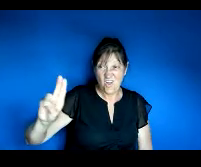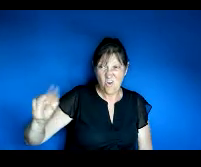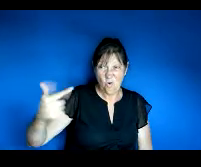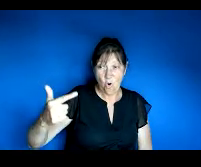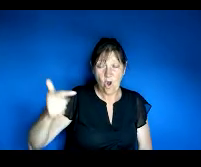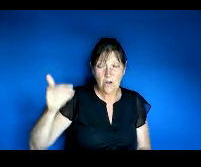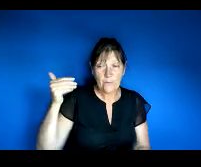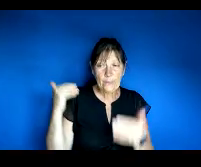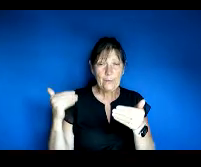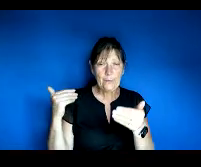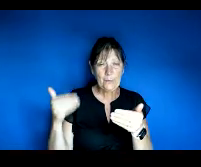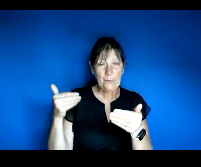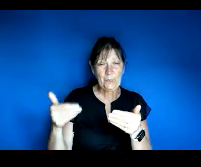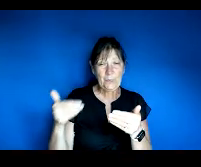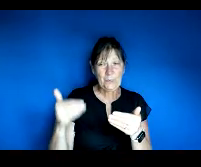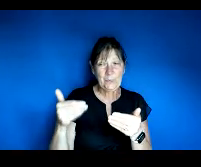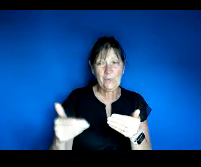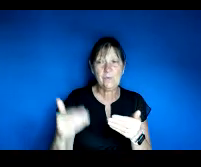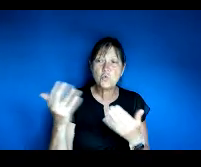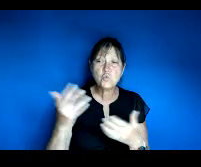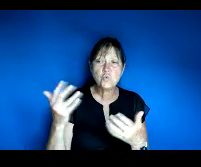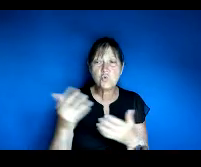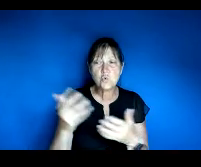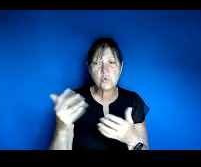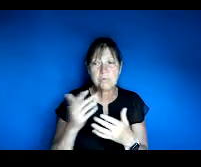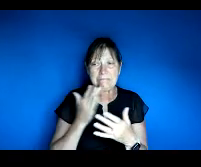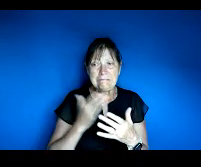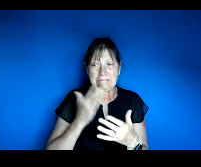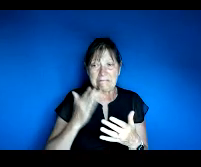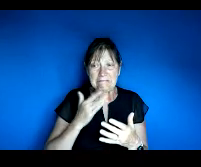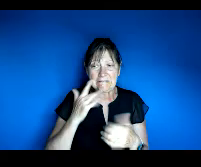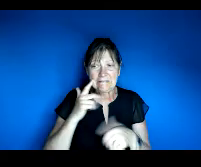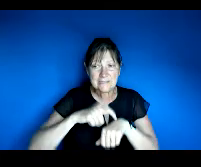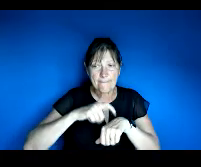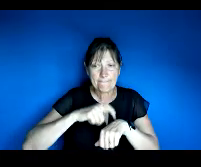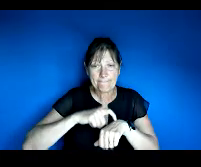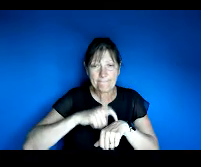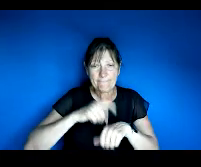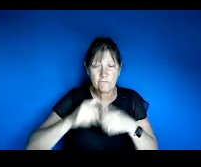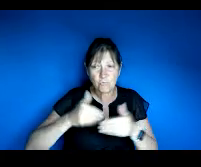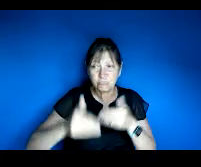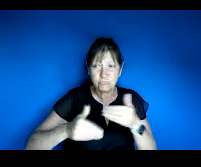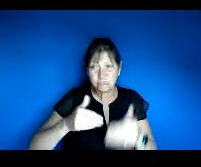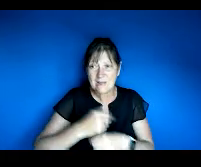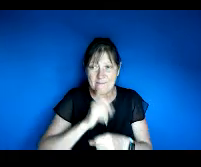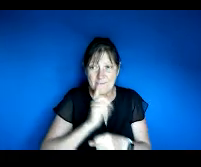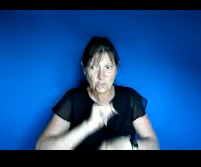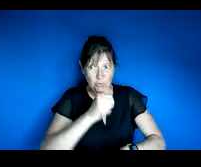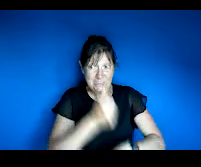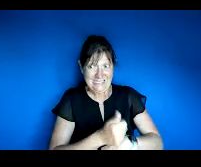then it gets a little bit closer to, you know, being unsure if we can get set up in time for the start of the semester.